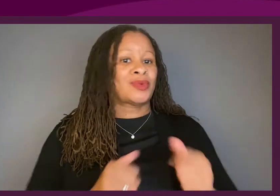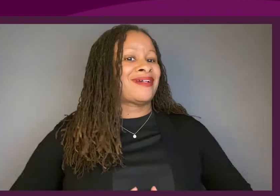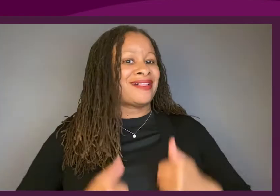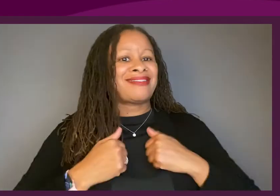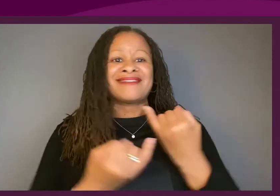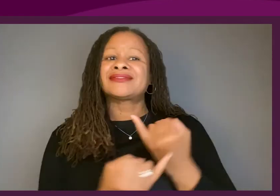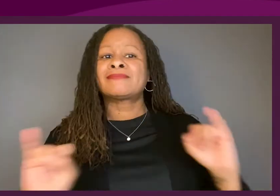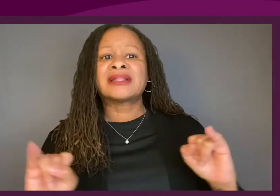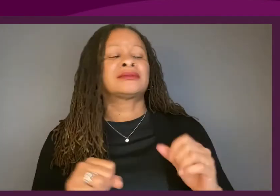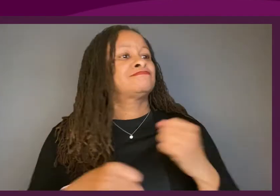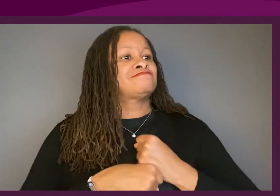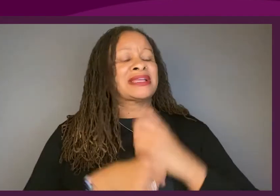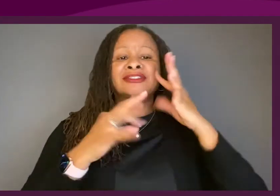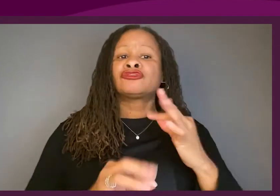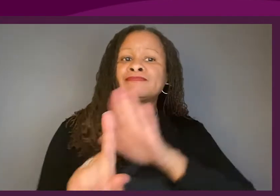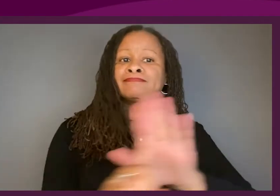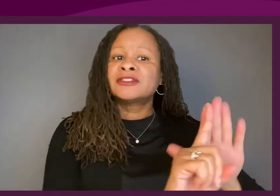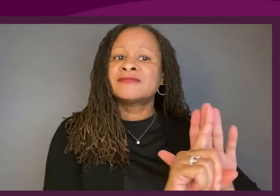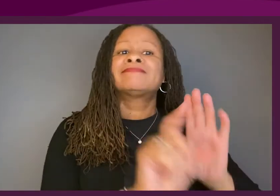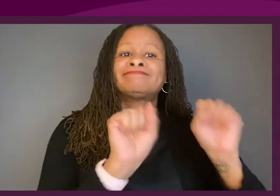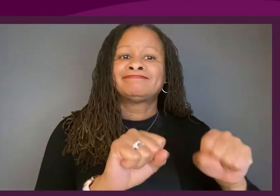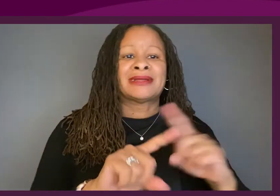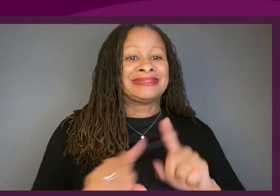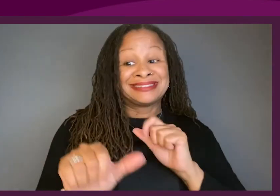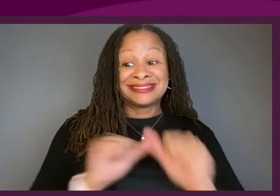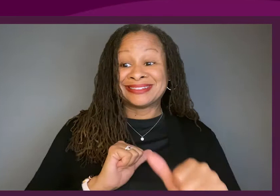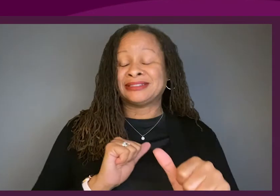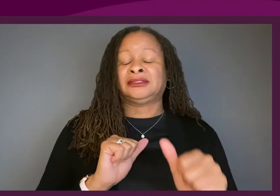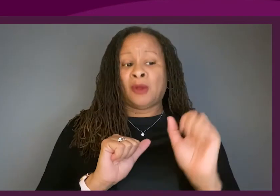people with disabilities to live independently, to make choices.